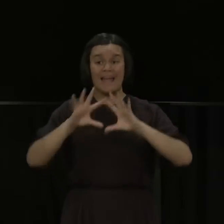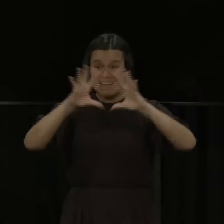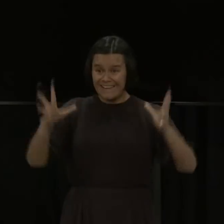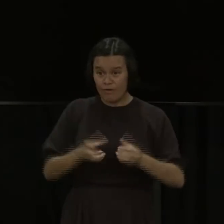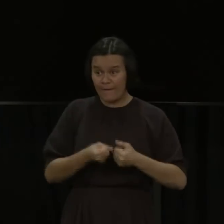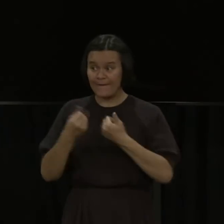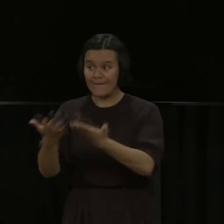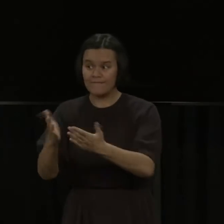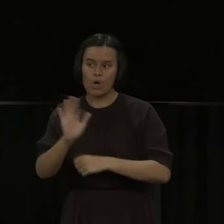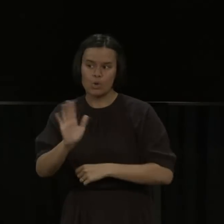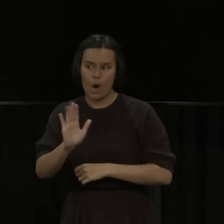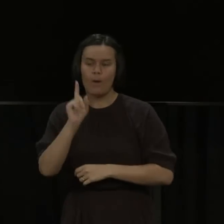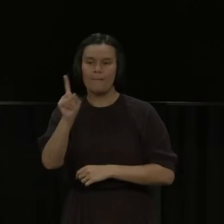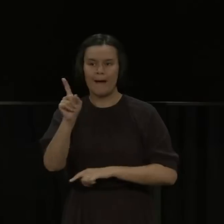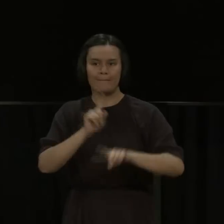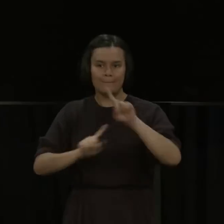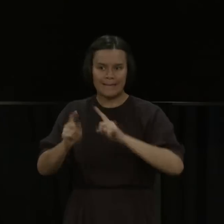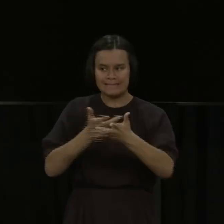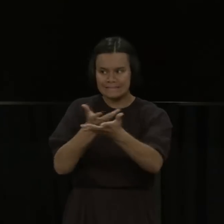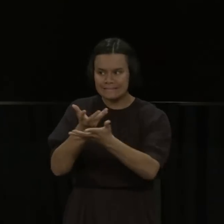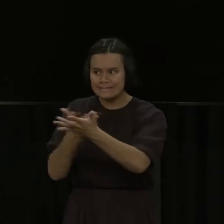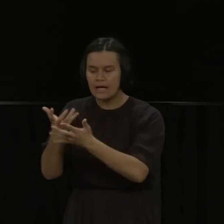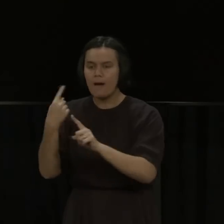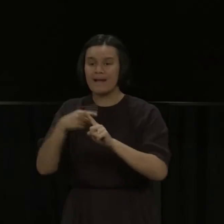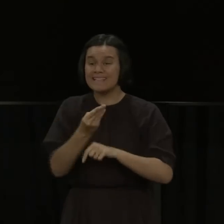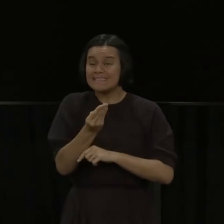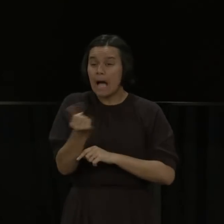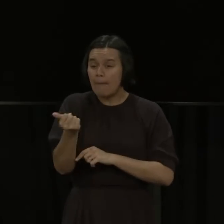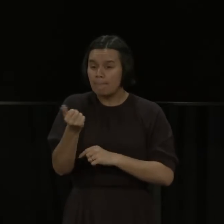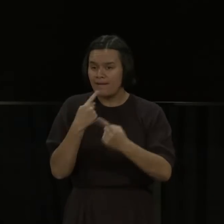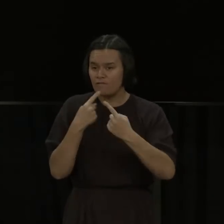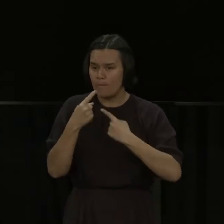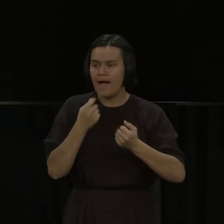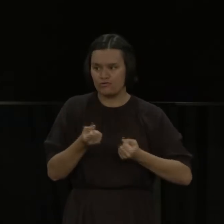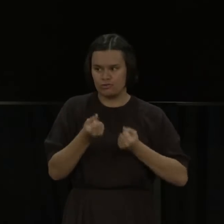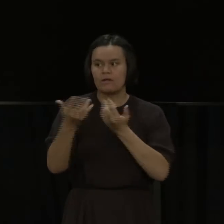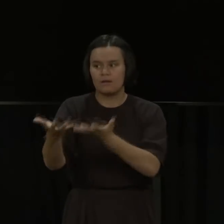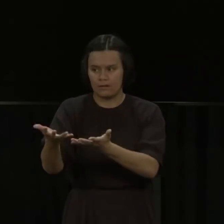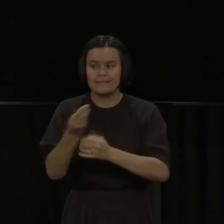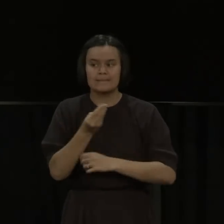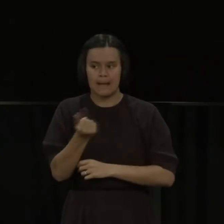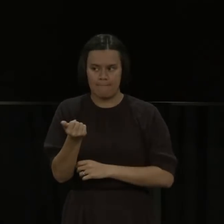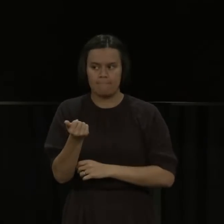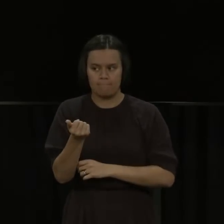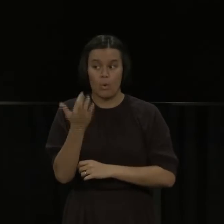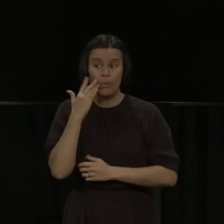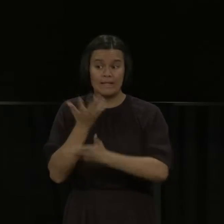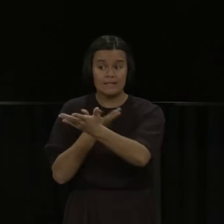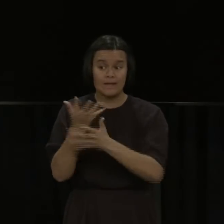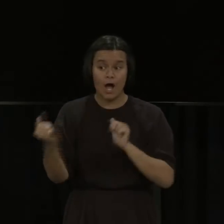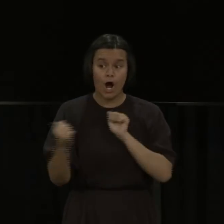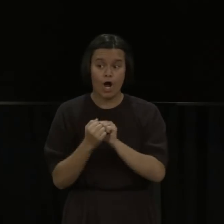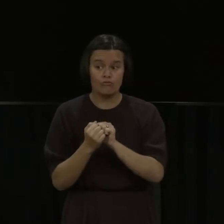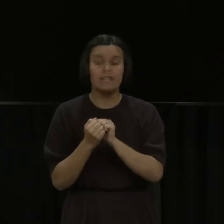have been through a series of